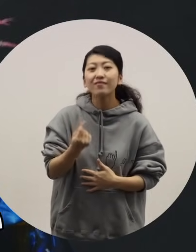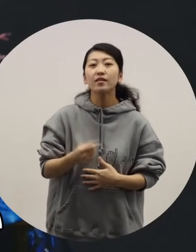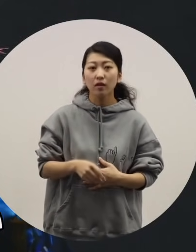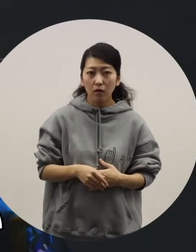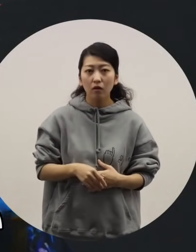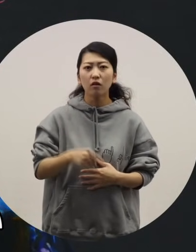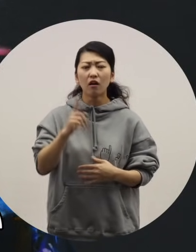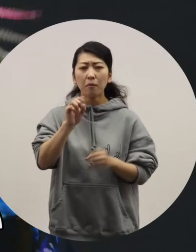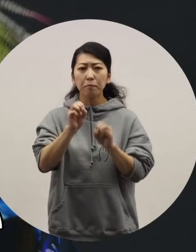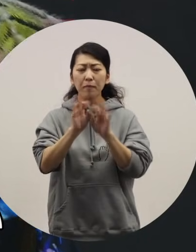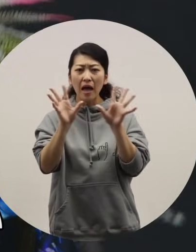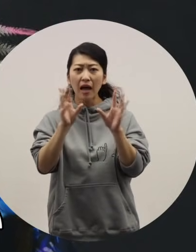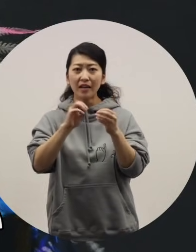[Kenmochi] It's a fluorescent color. -[Ochiai] It's awesome. It's cool.